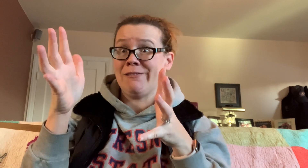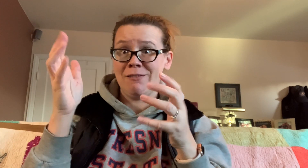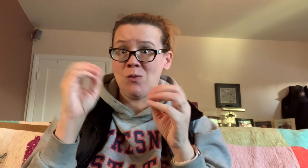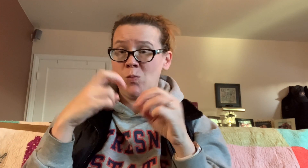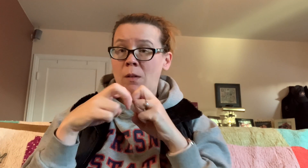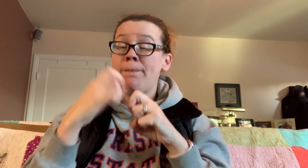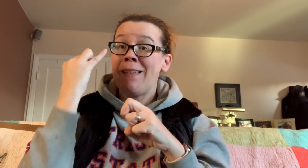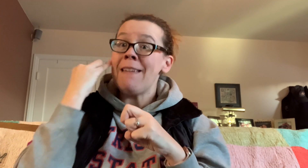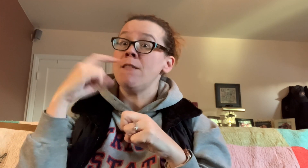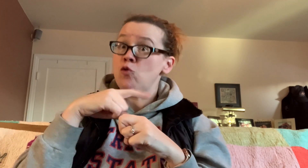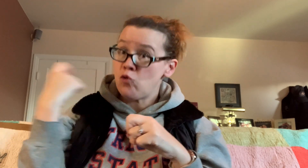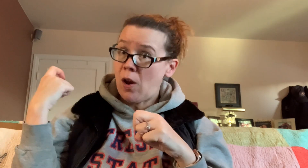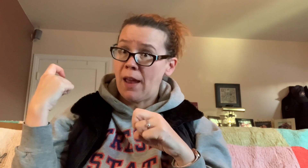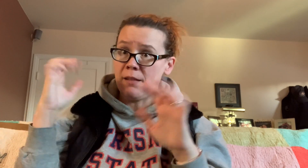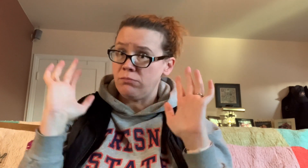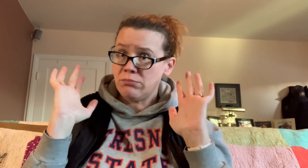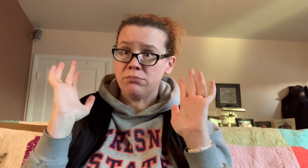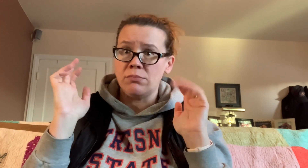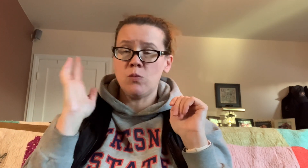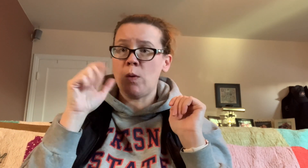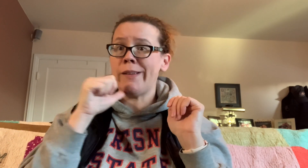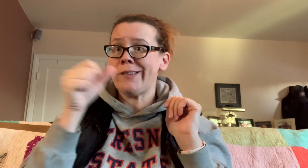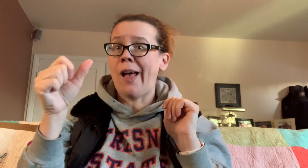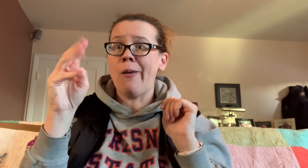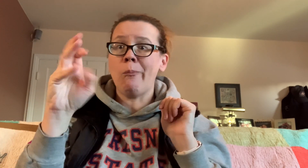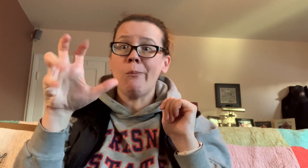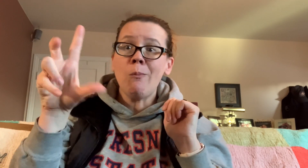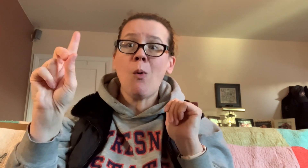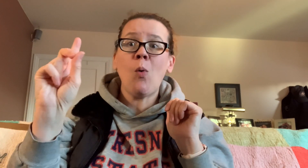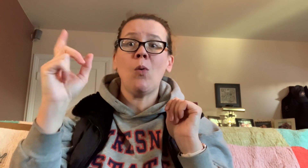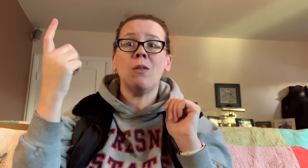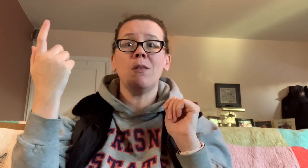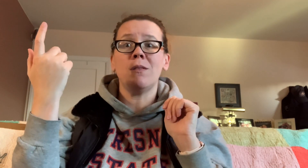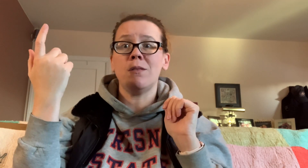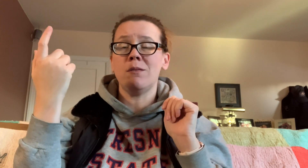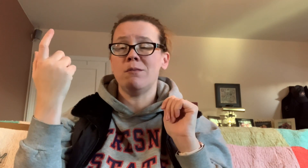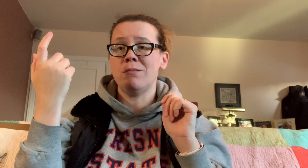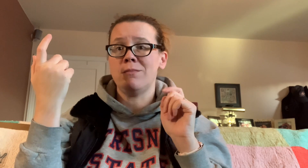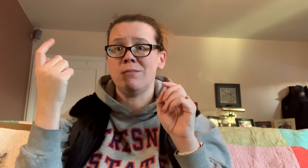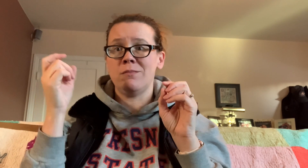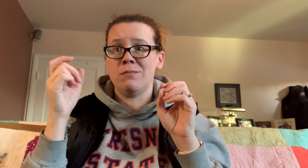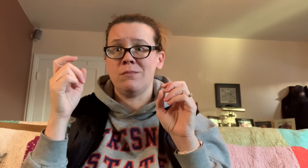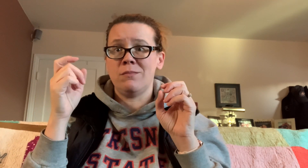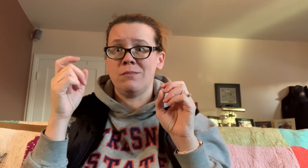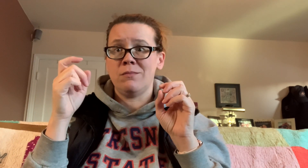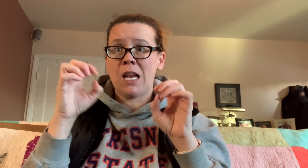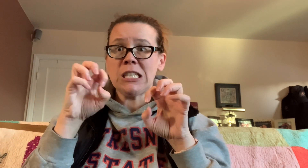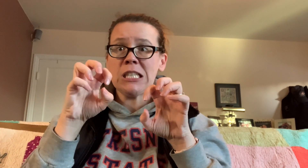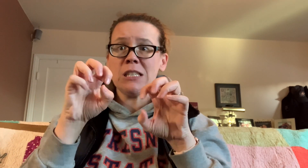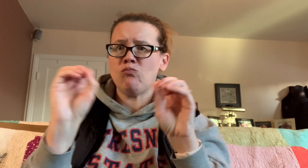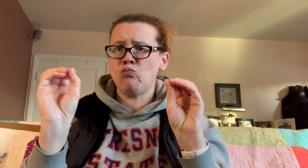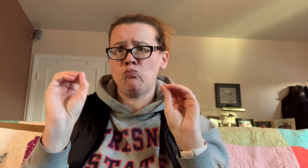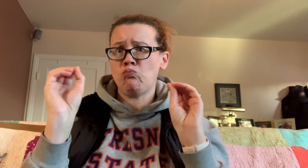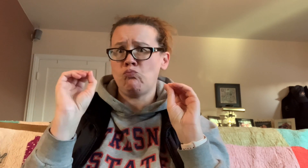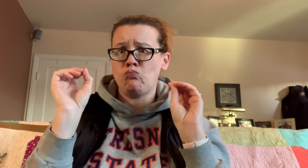once it's dry I haven't had any problems with mold or it coming apart or anything like that. It just,